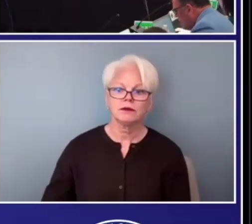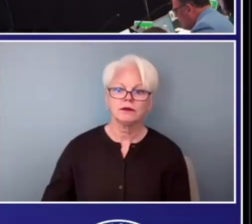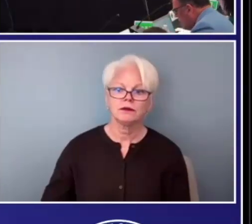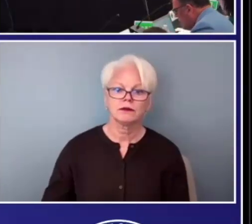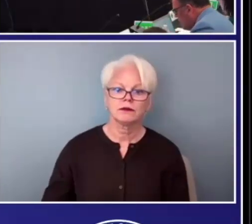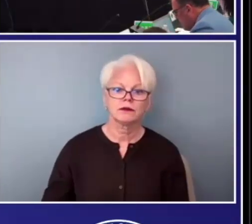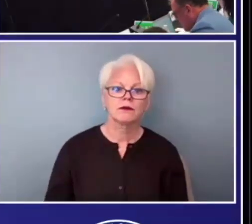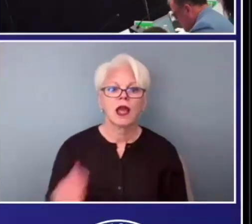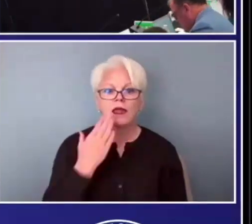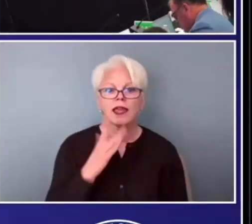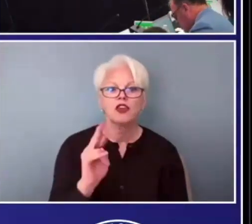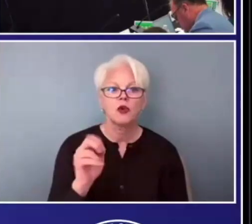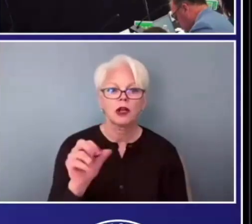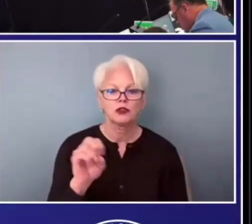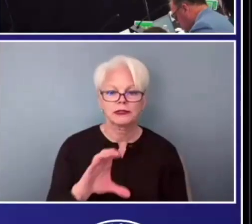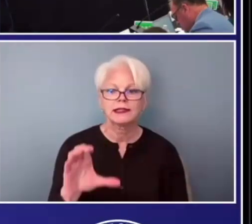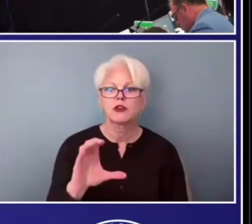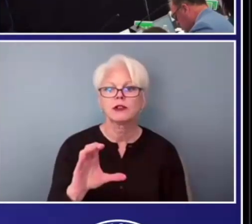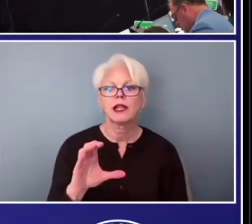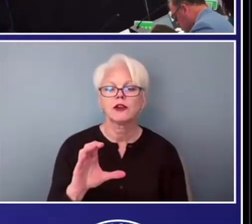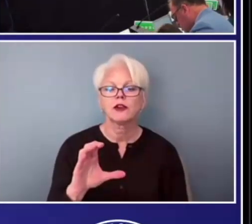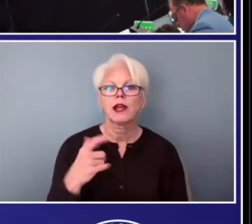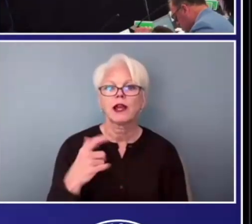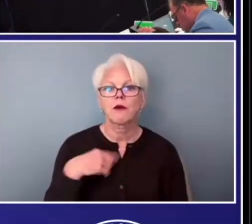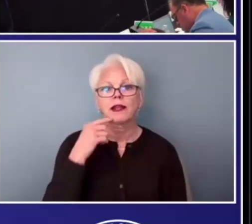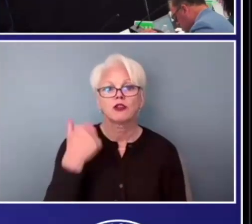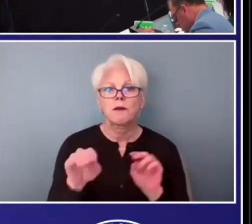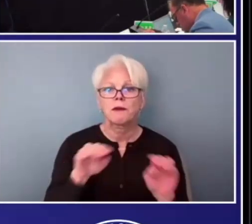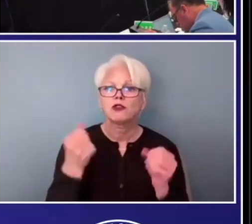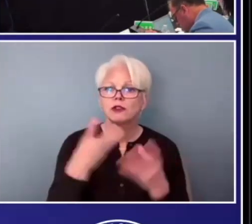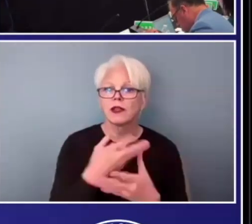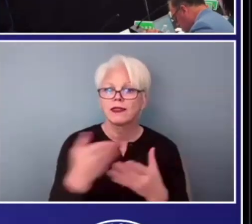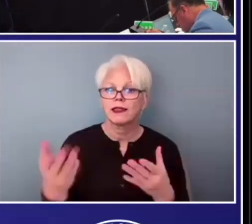I also would like to remind everyone of numerous things that we have chosen to do